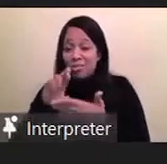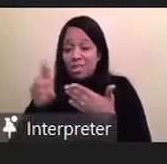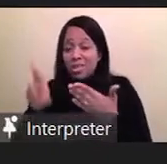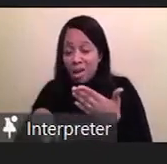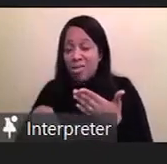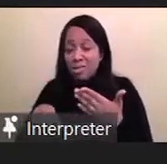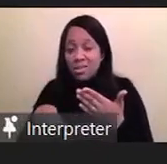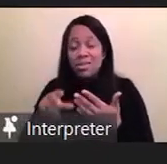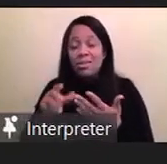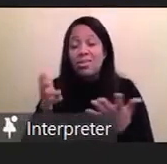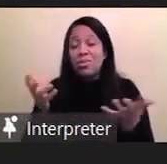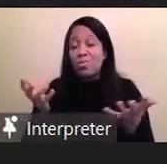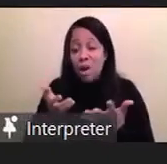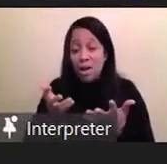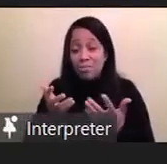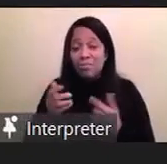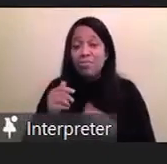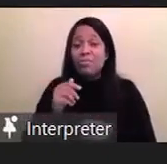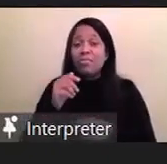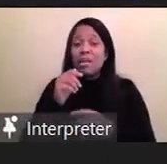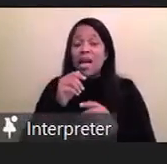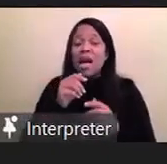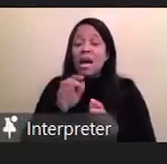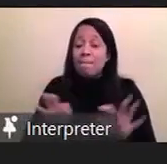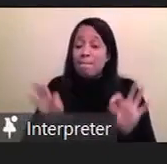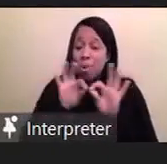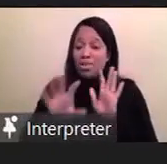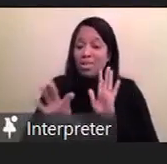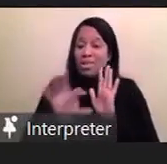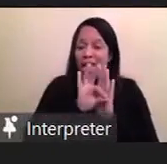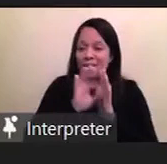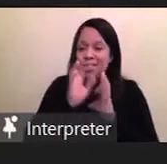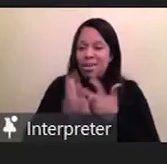is that selected accommodations, such as CART, ASL, notetaking,